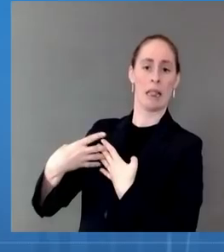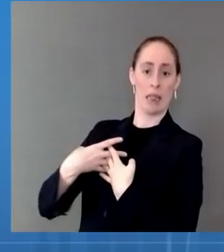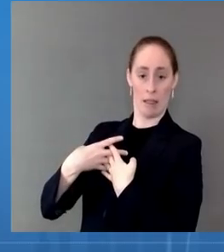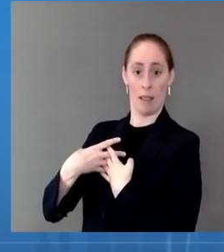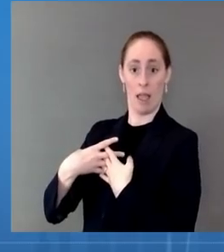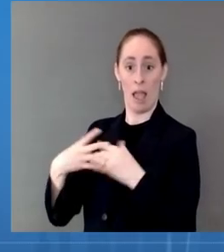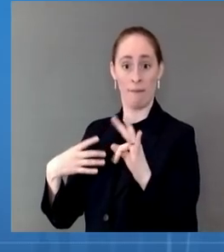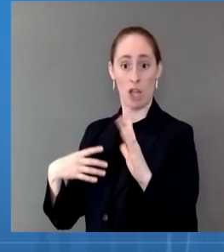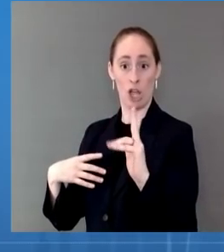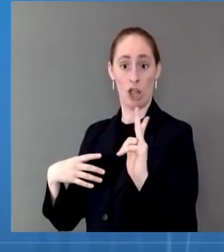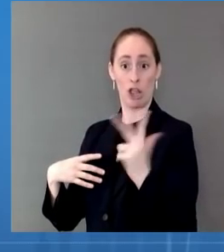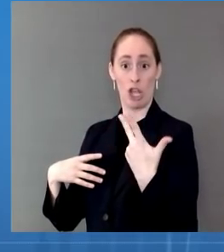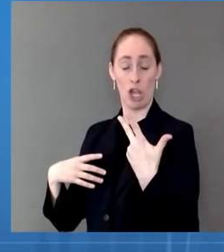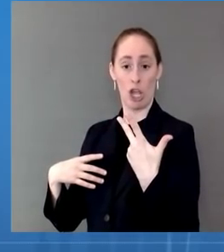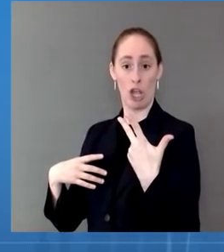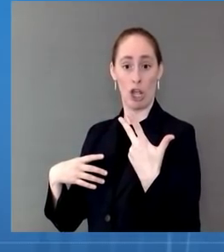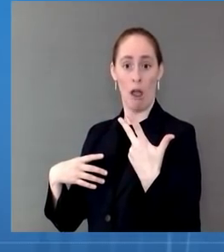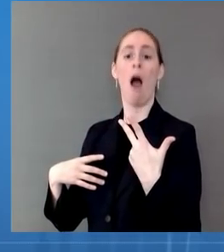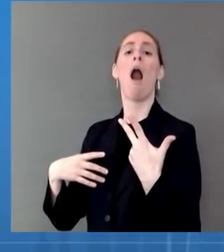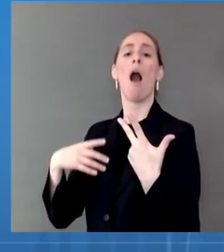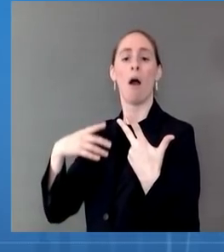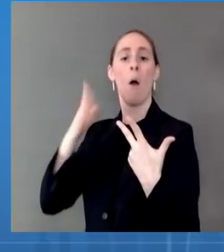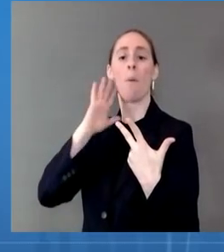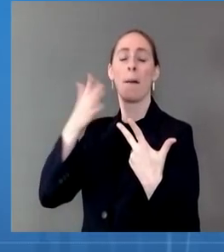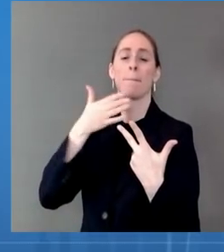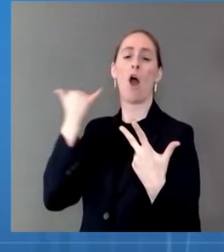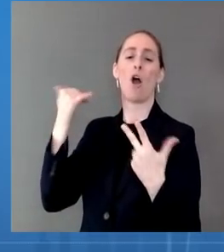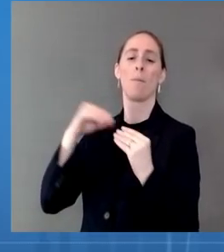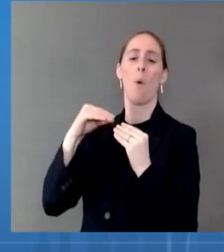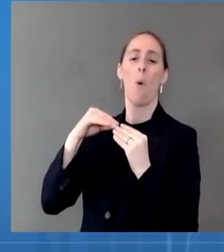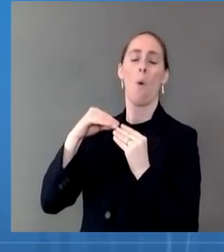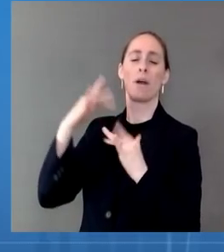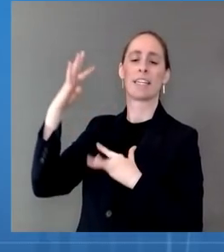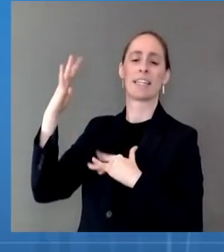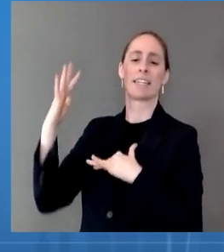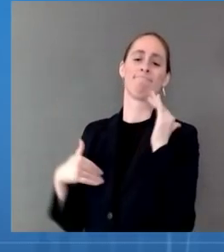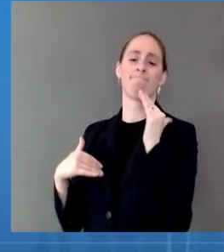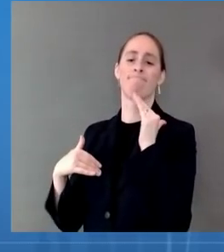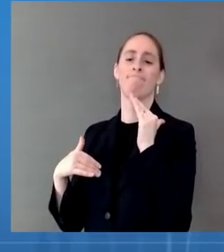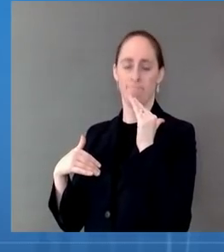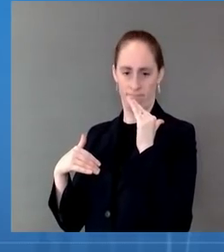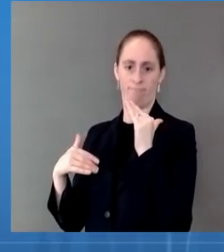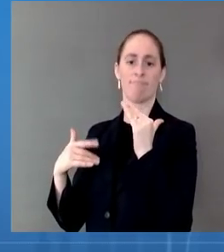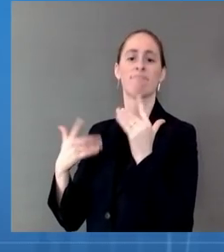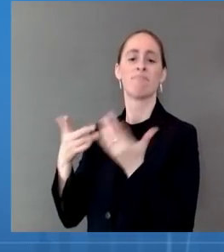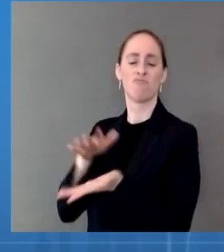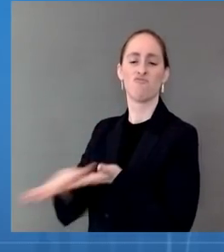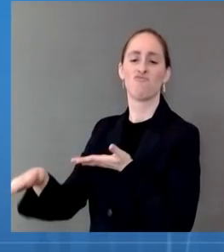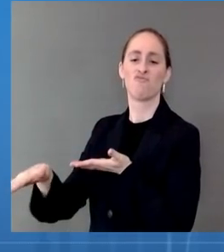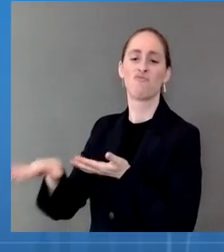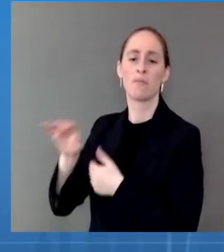So let's just finally go over a couple of key points. Early data are emerging from a different group